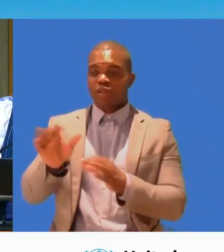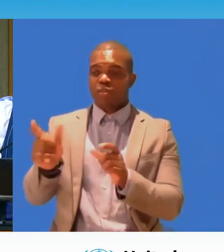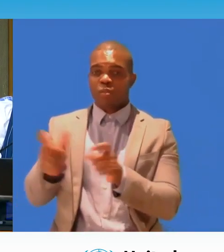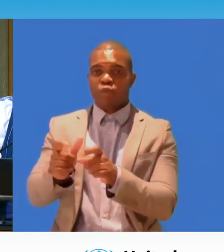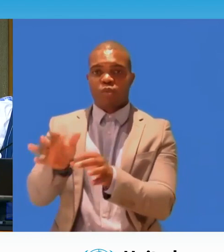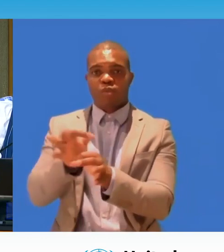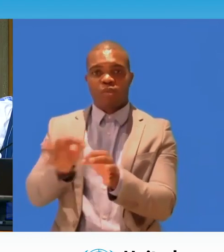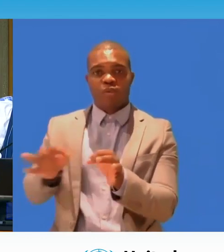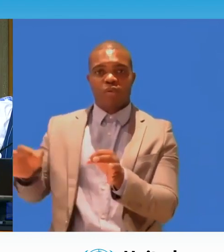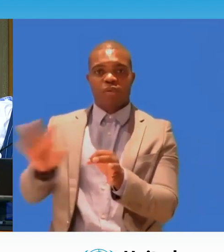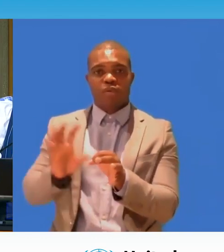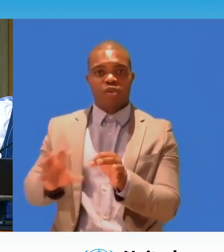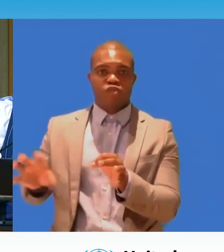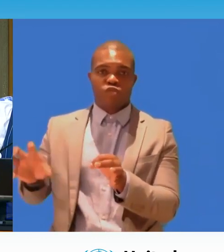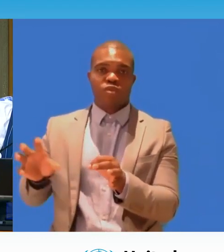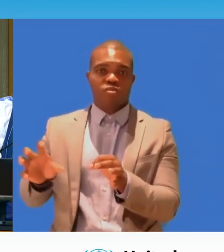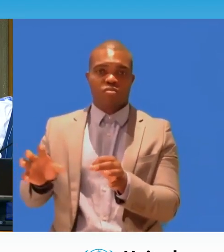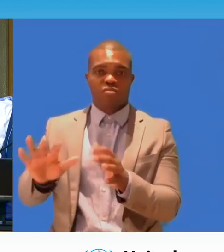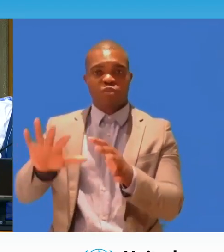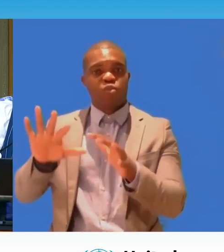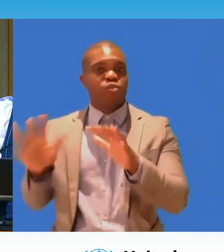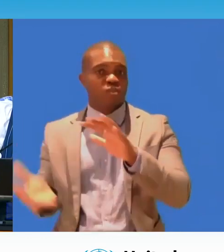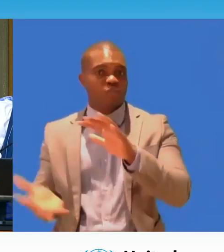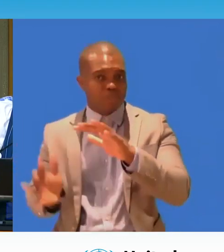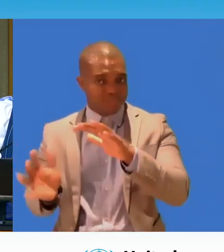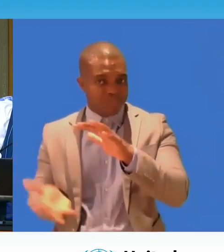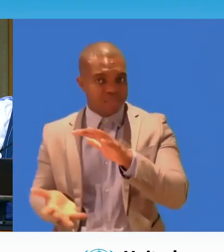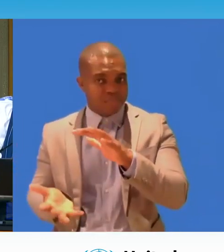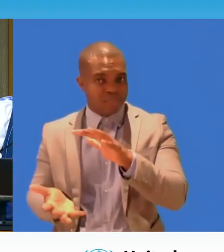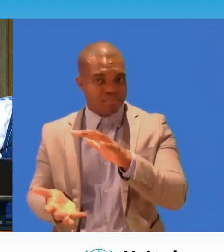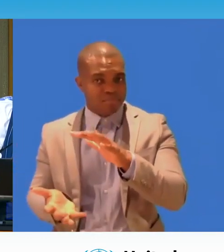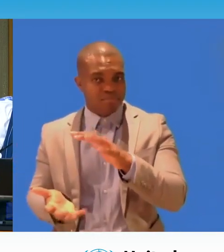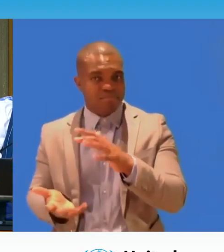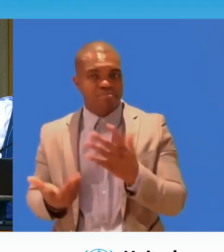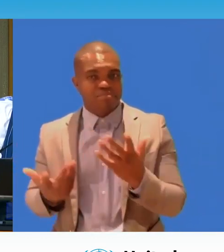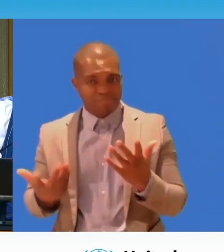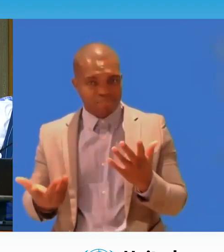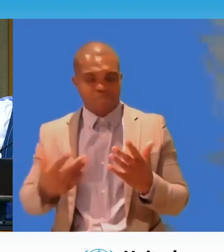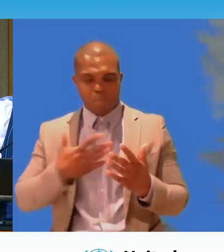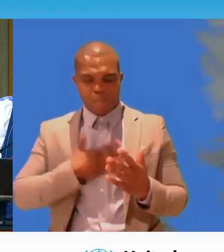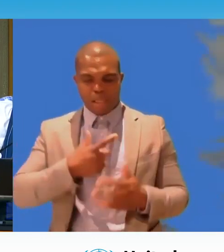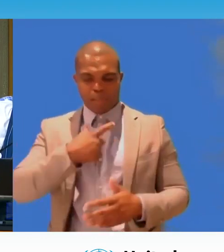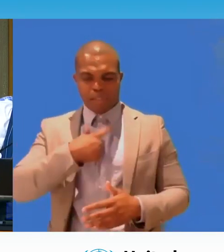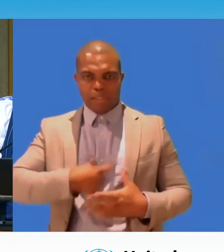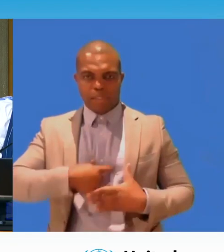and practice the multiple intersecting identities often the cause discrimination